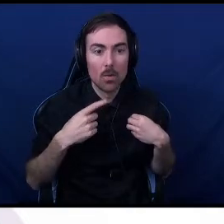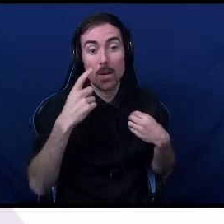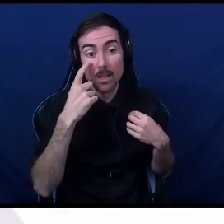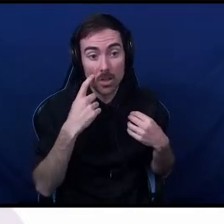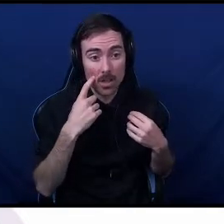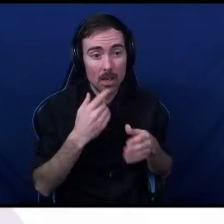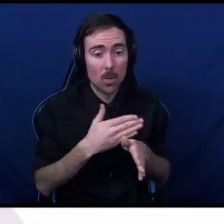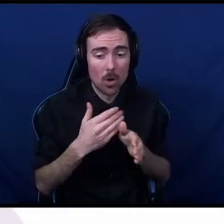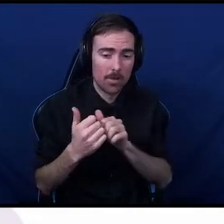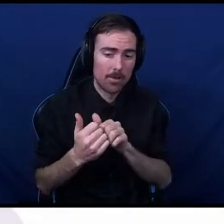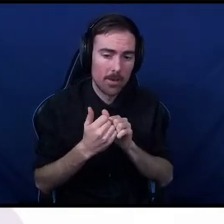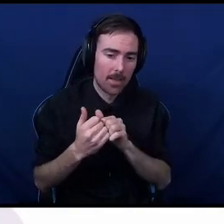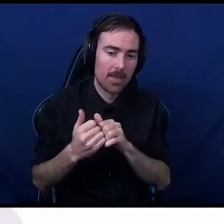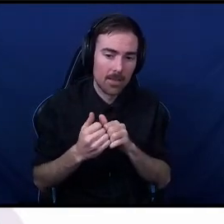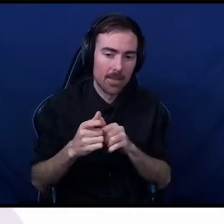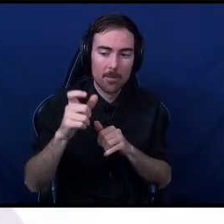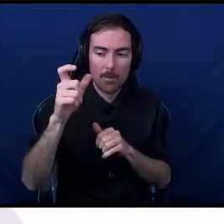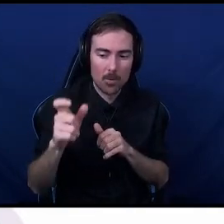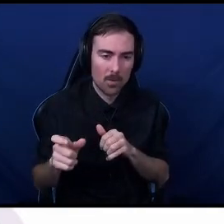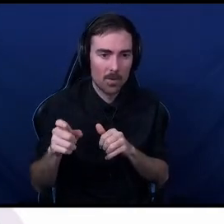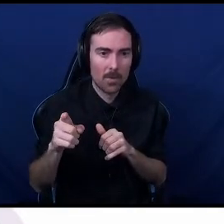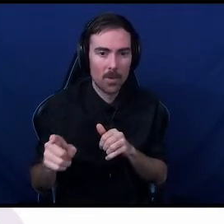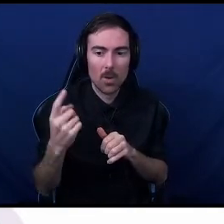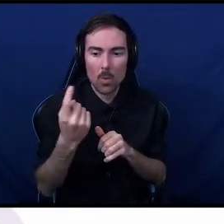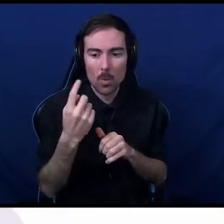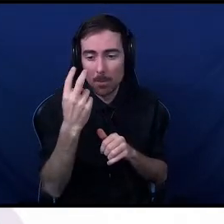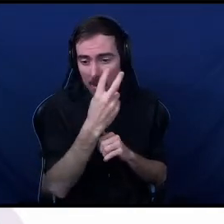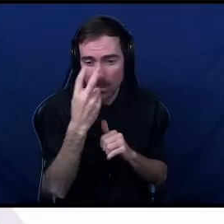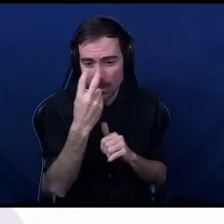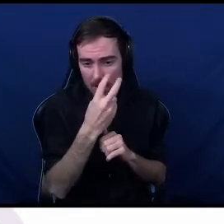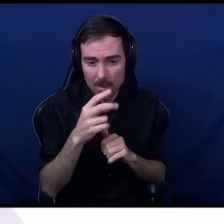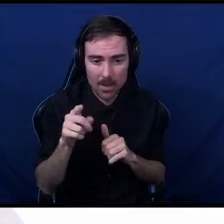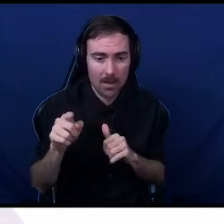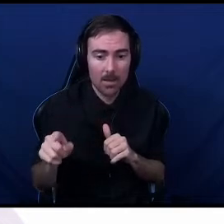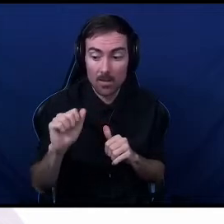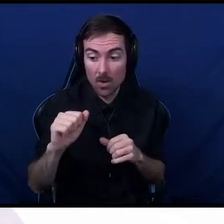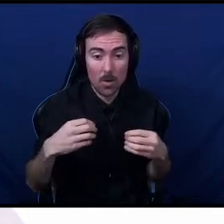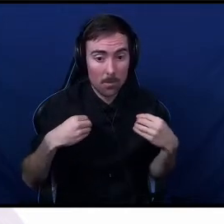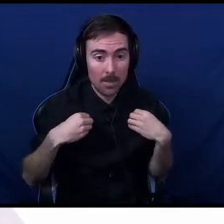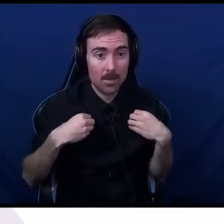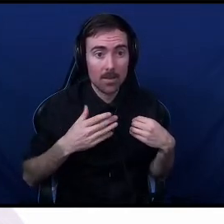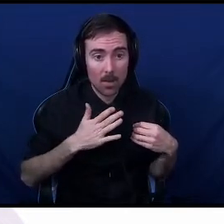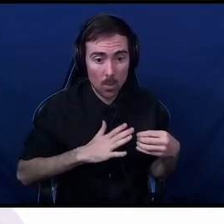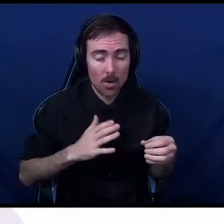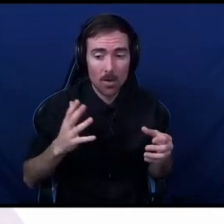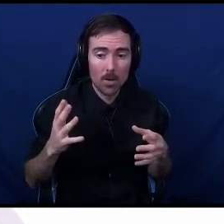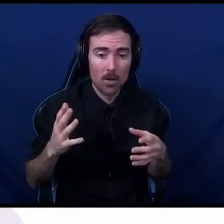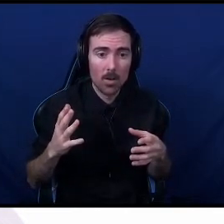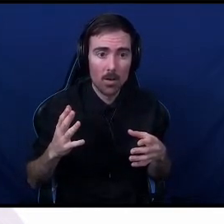the moment, who's blind and she's actually this is her business, she wants to kind of bring the value of data to the